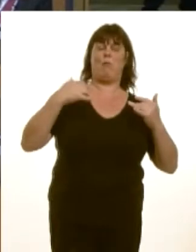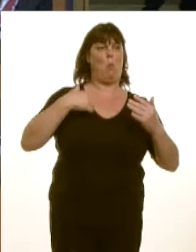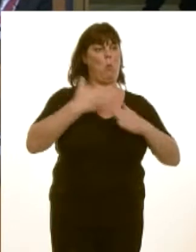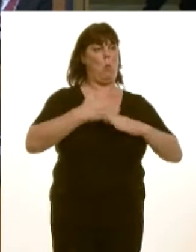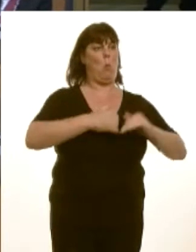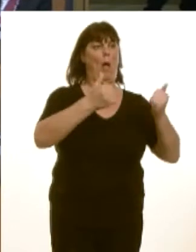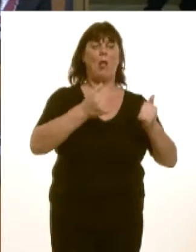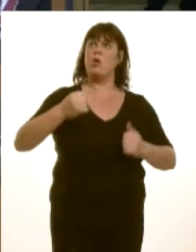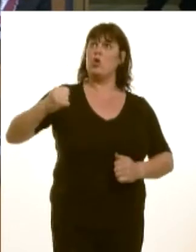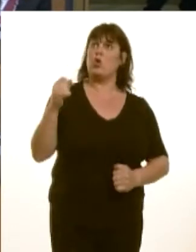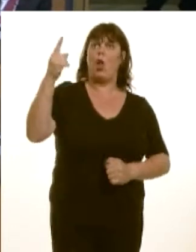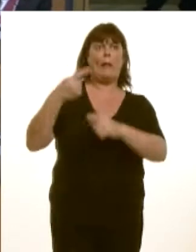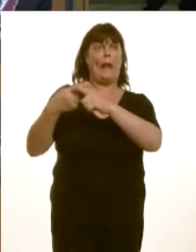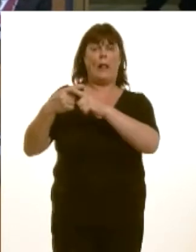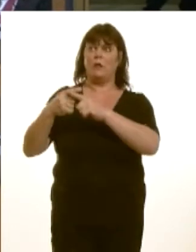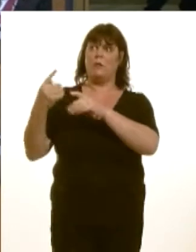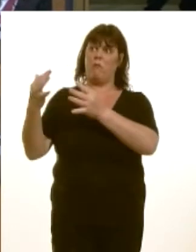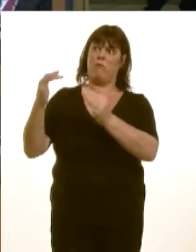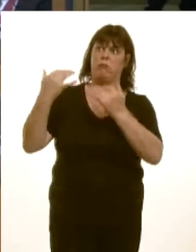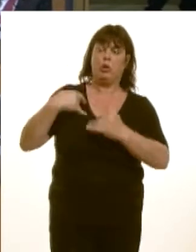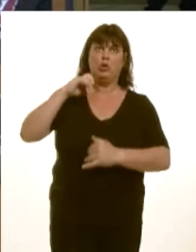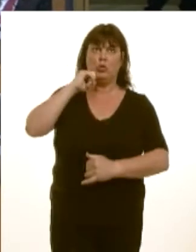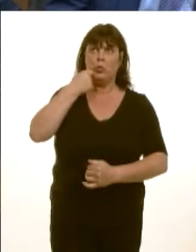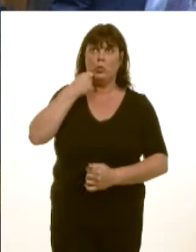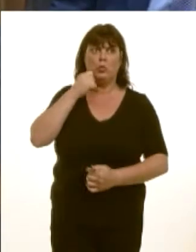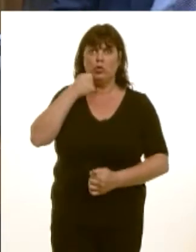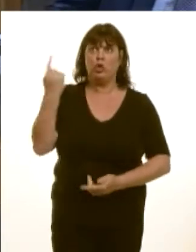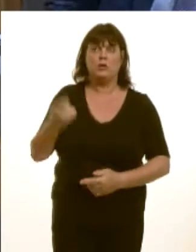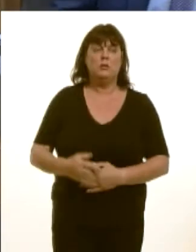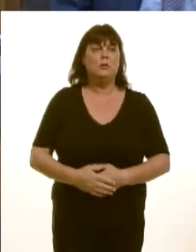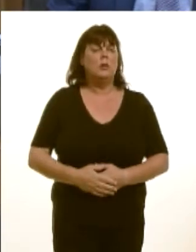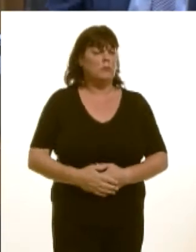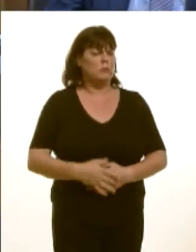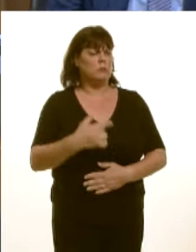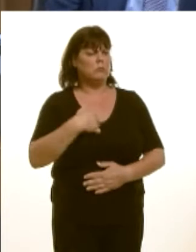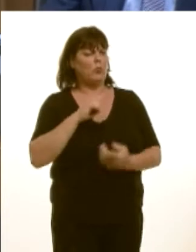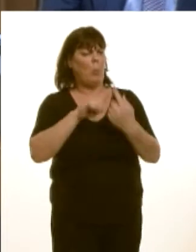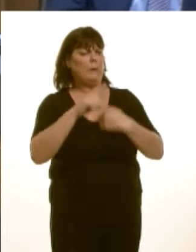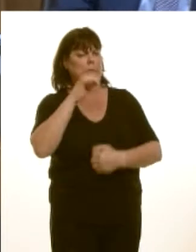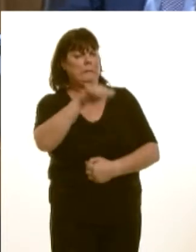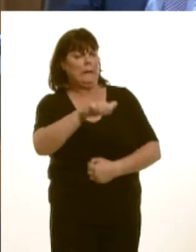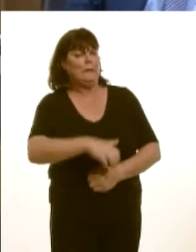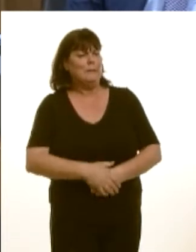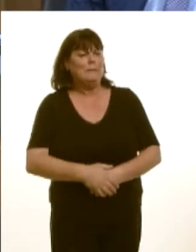Carwyn Jones: The Member will not be surprised if I say 'yes' as my answer. Again, I come back to the point that I made earlier on about the success of Jobs Growth